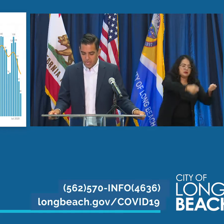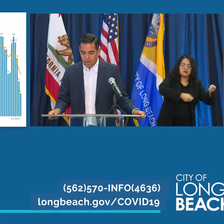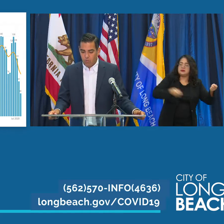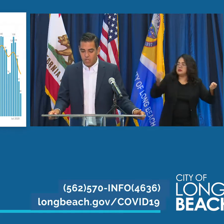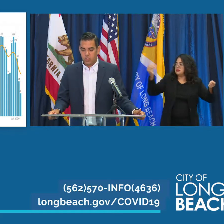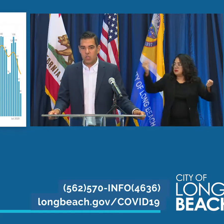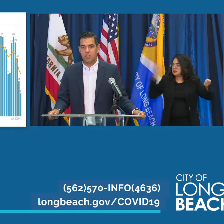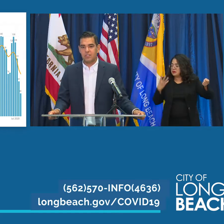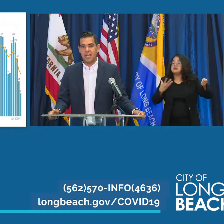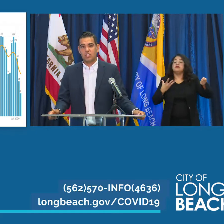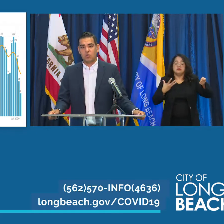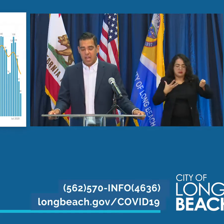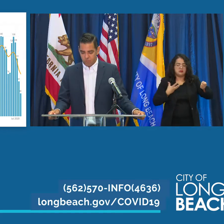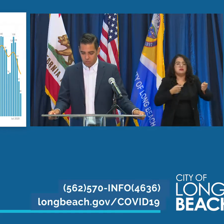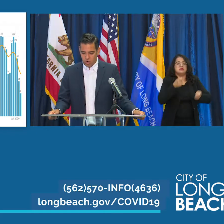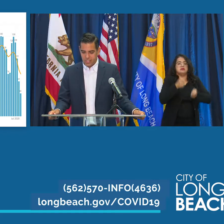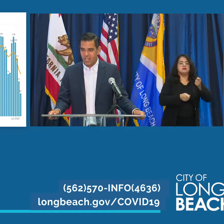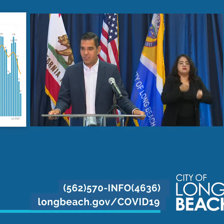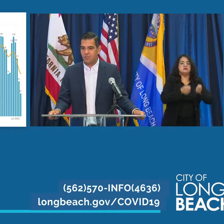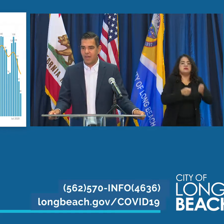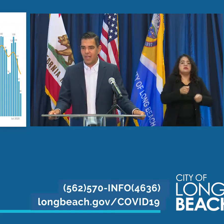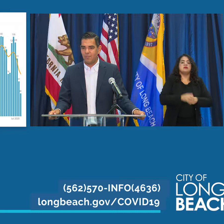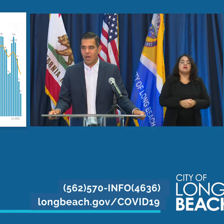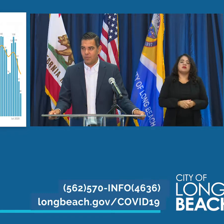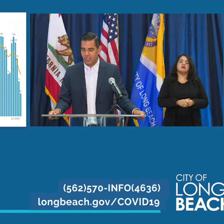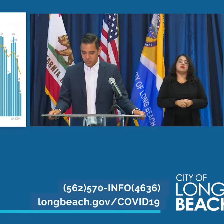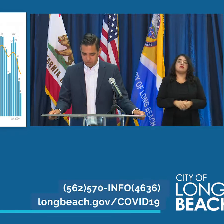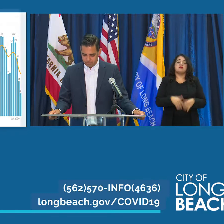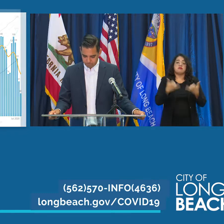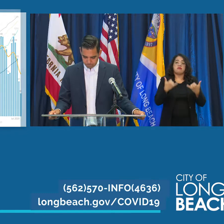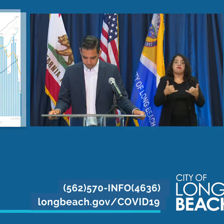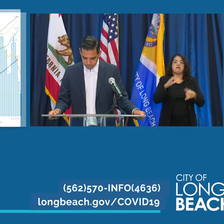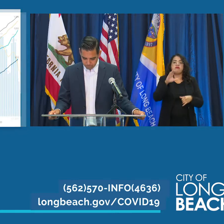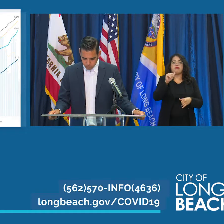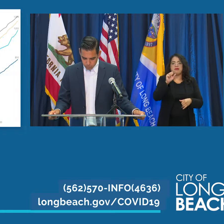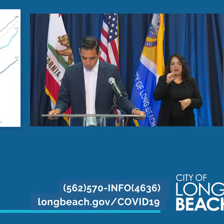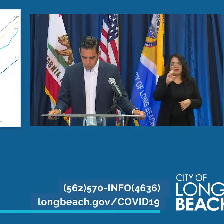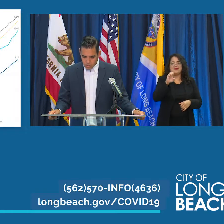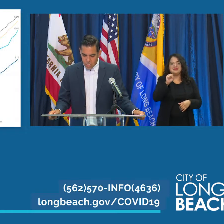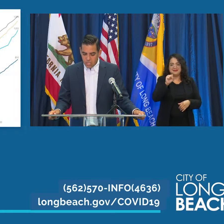Now I want to show you this next graph, which are cases by population.